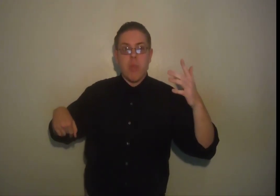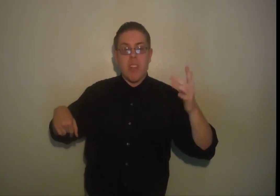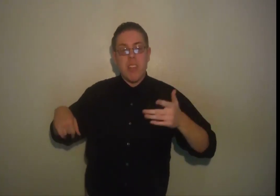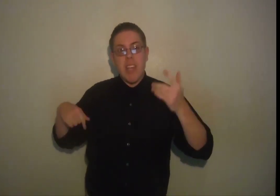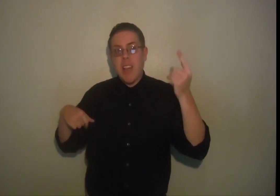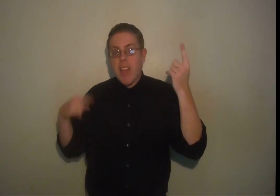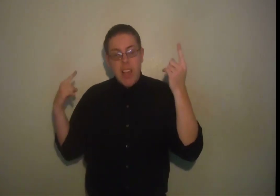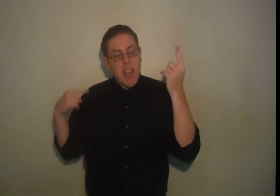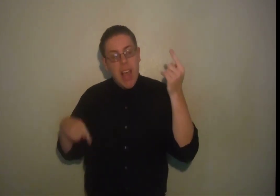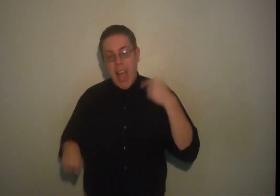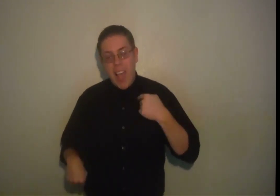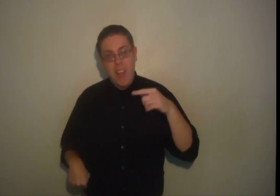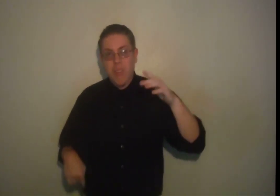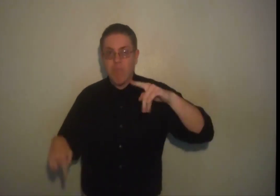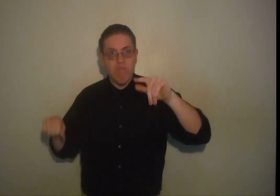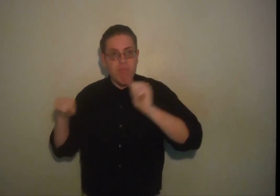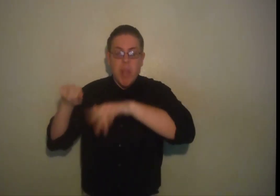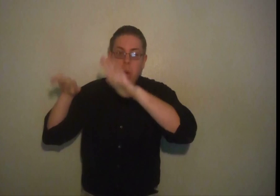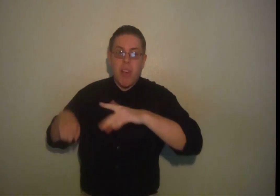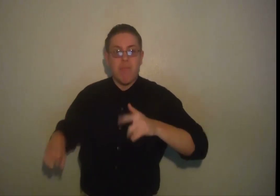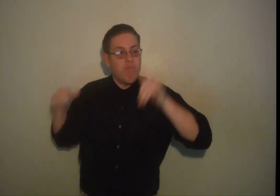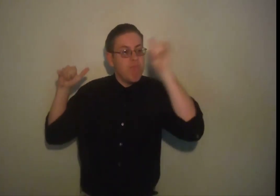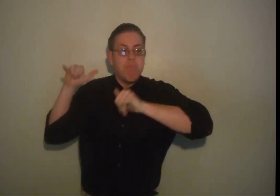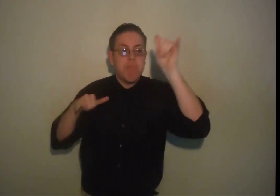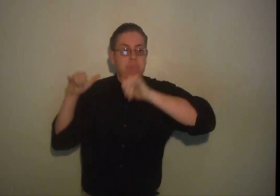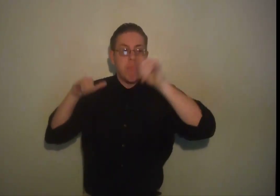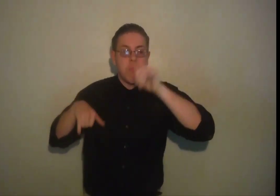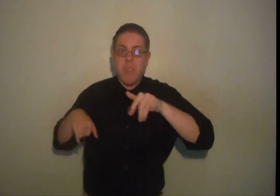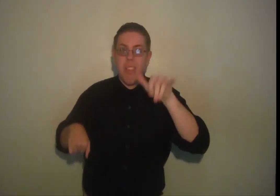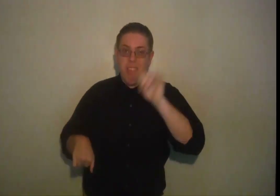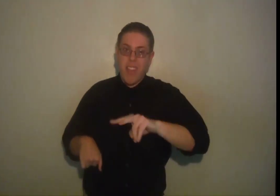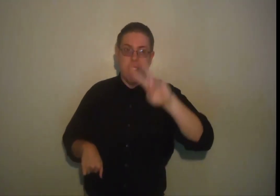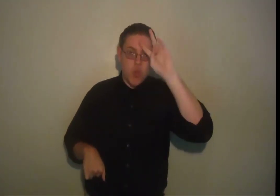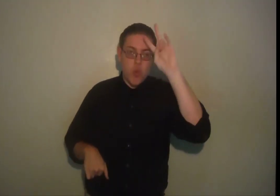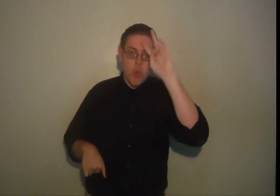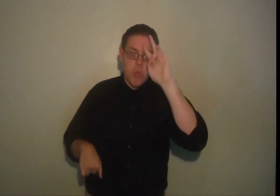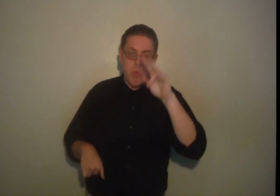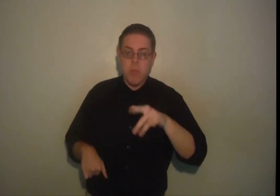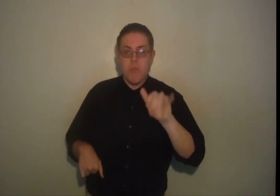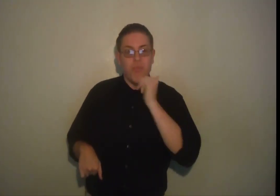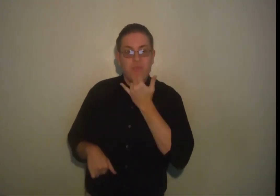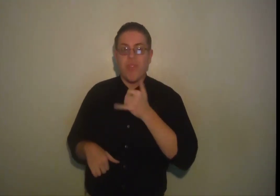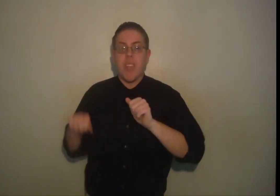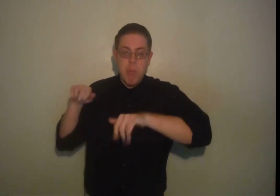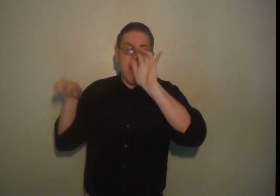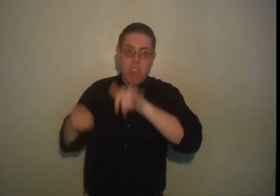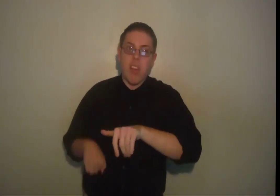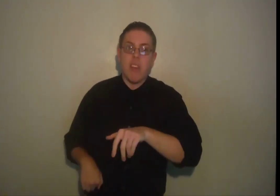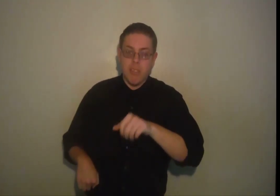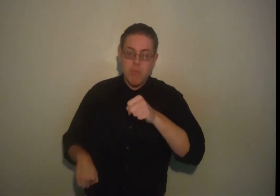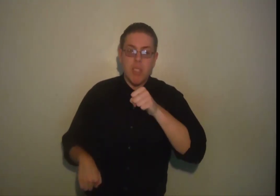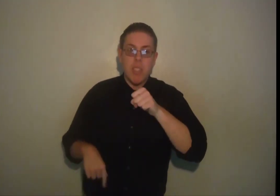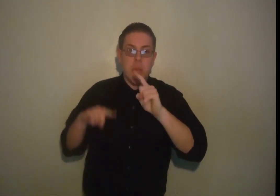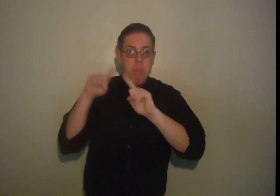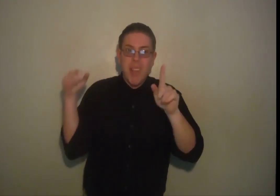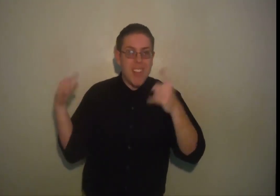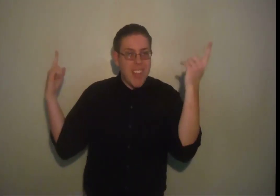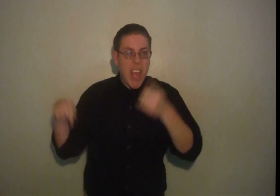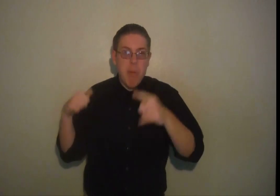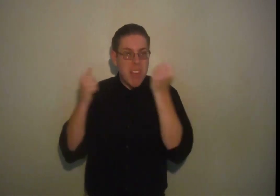Having too much to drink was an amateur mistake that I admit to, but it is not a criminal.